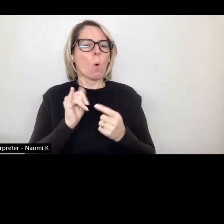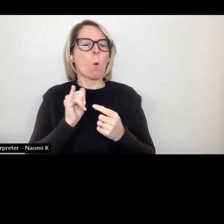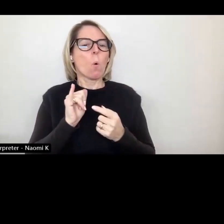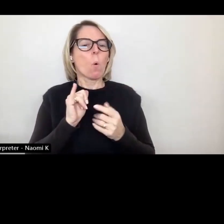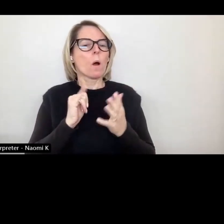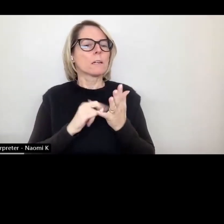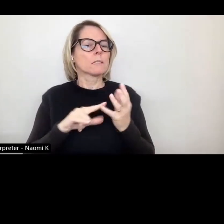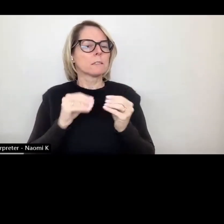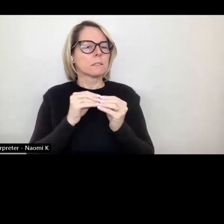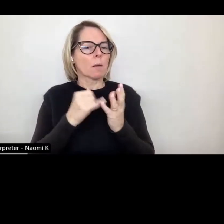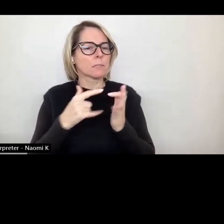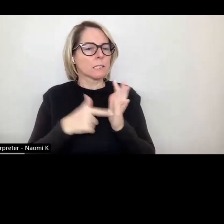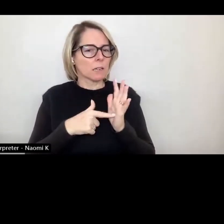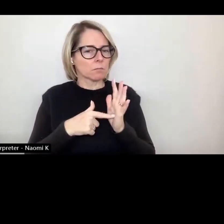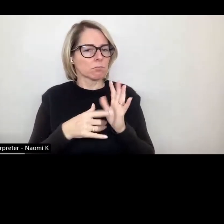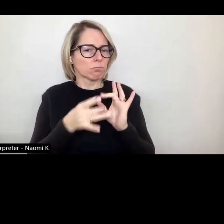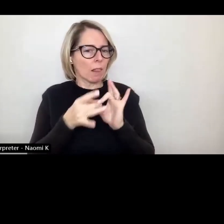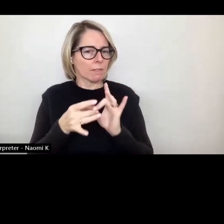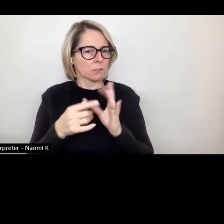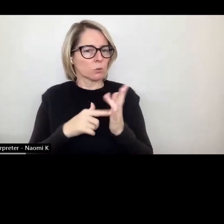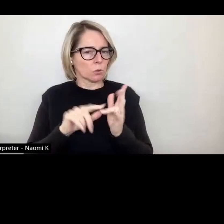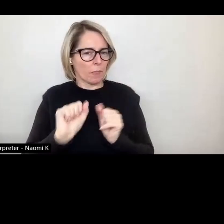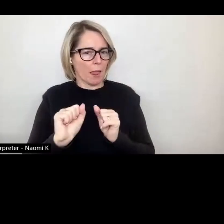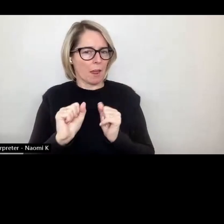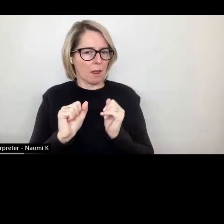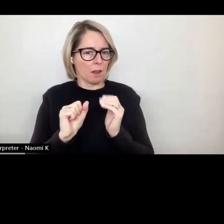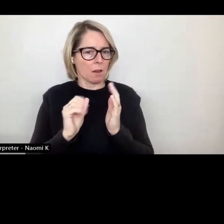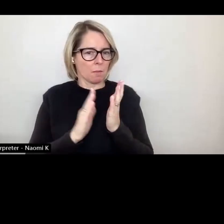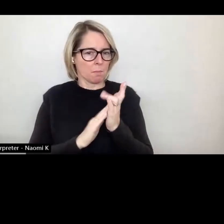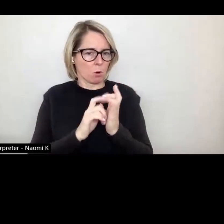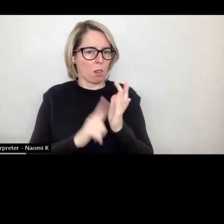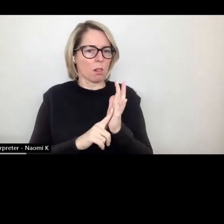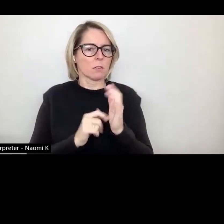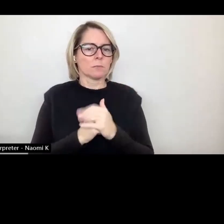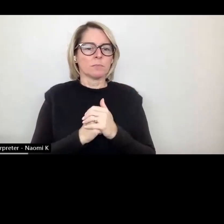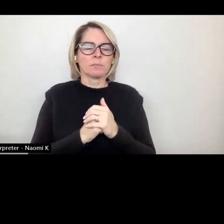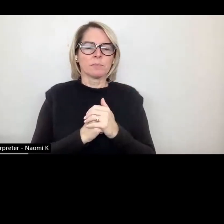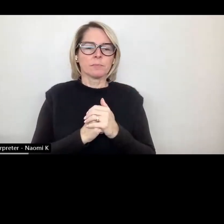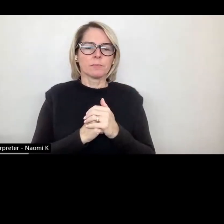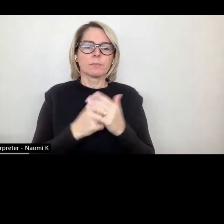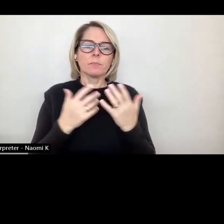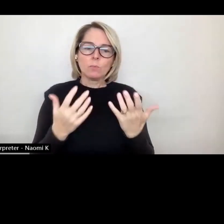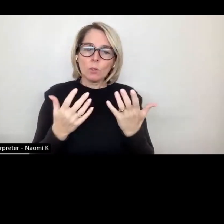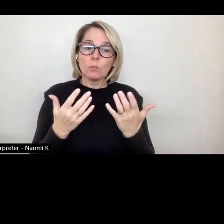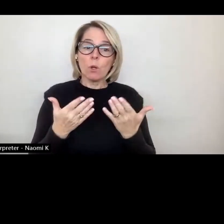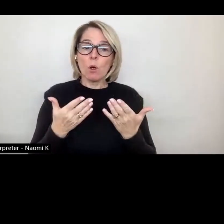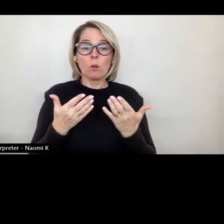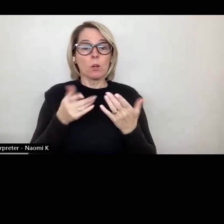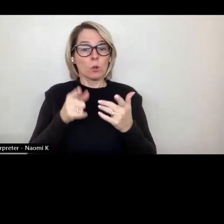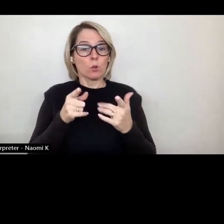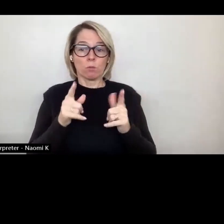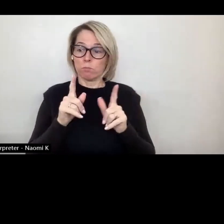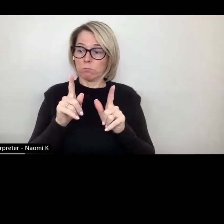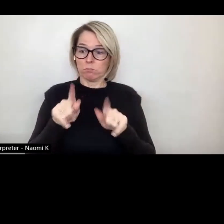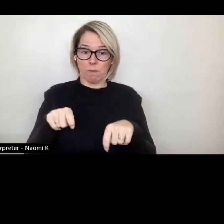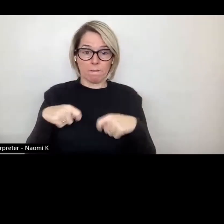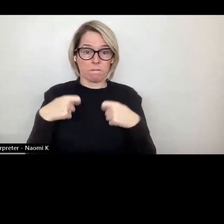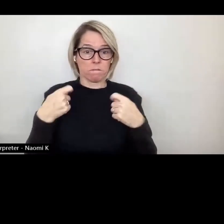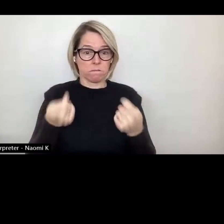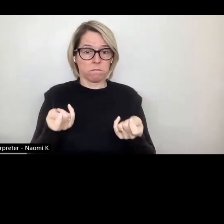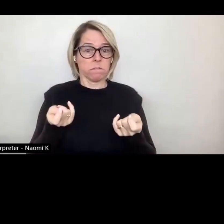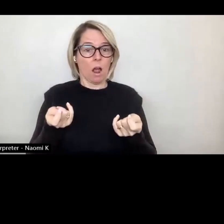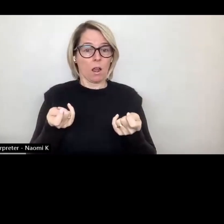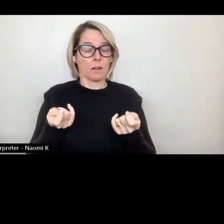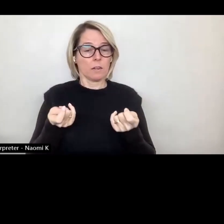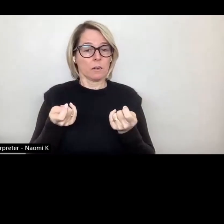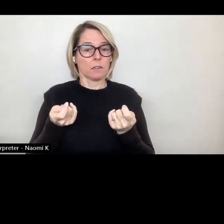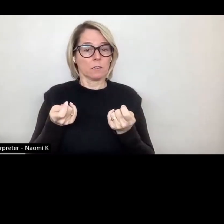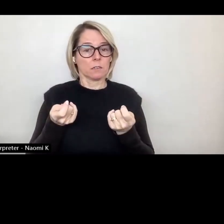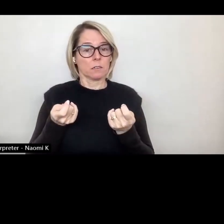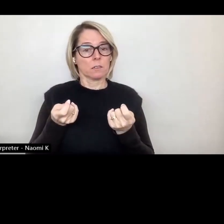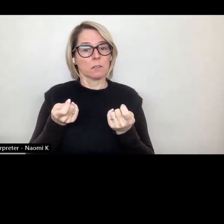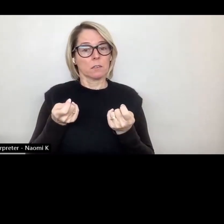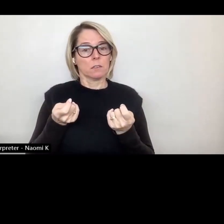So anyone who is delivering the program needs to be able to cover what is included in that Framework.